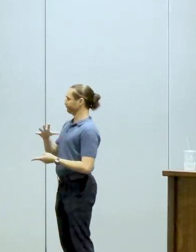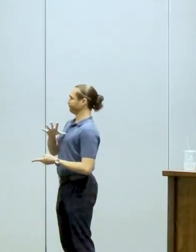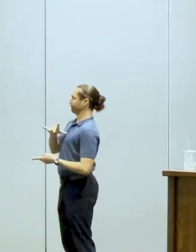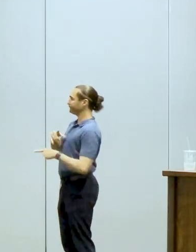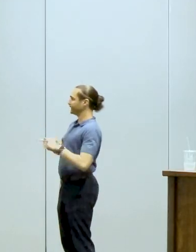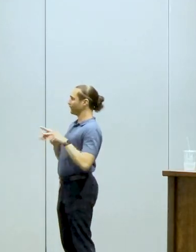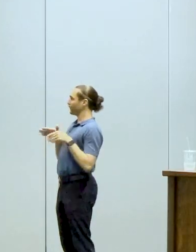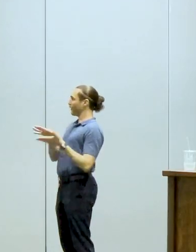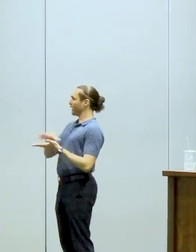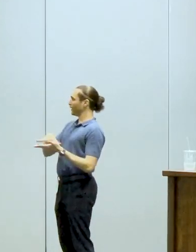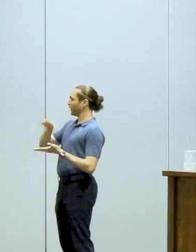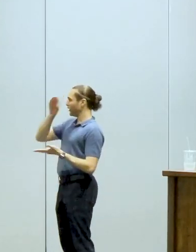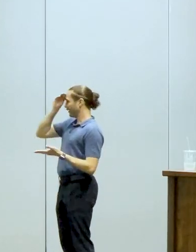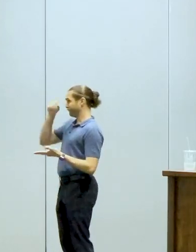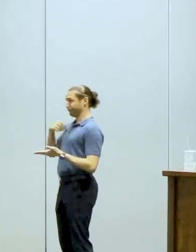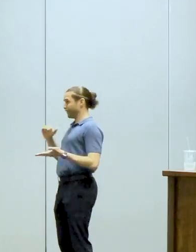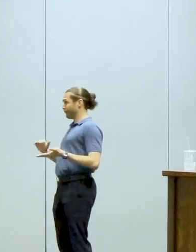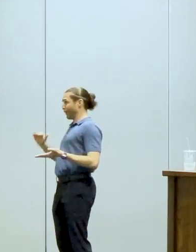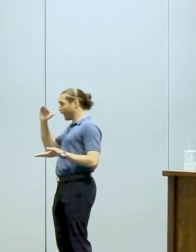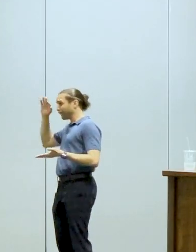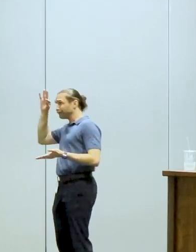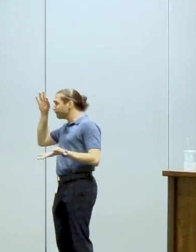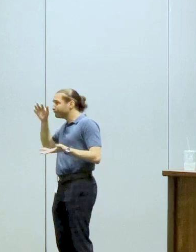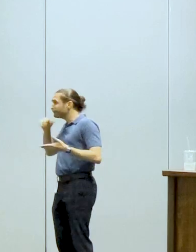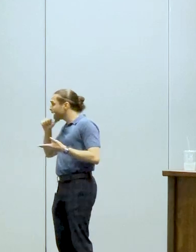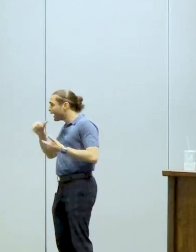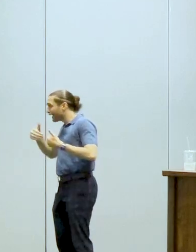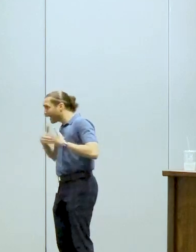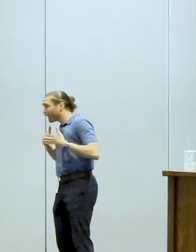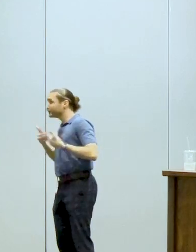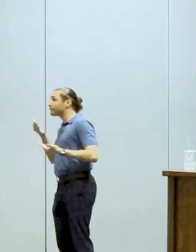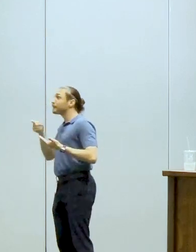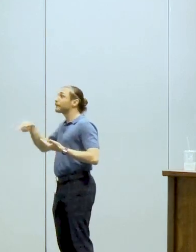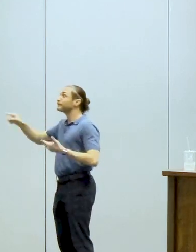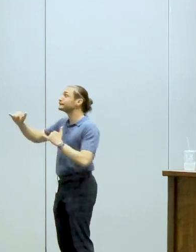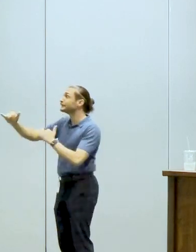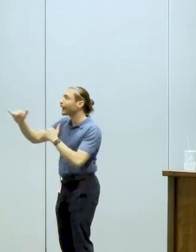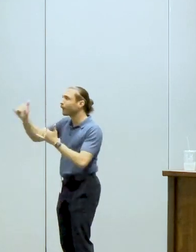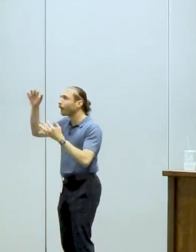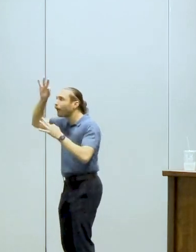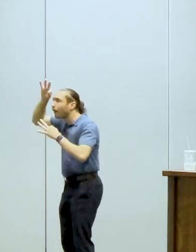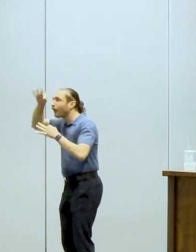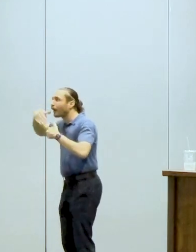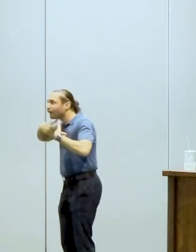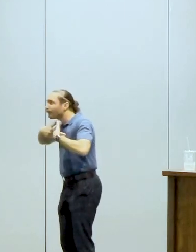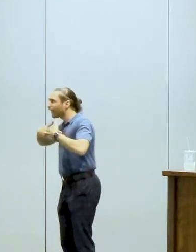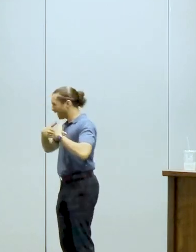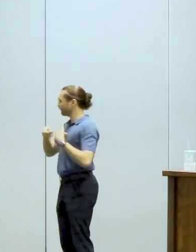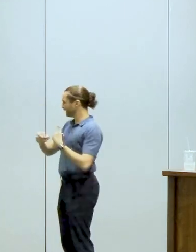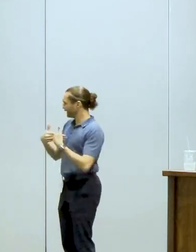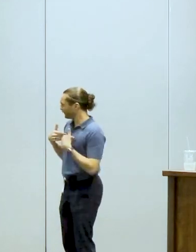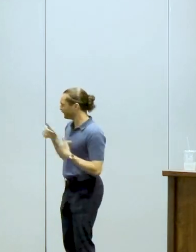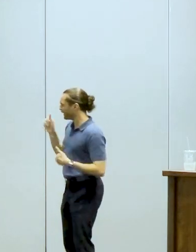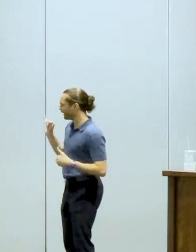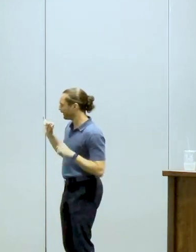up, and I can understand why it might be helpful for others, but I think what we're here to talk about today is that prompts can